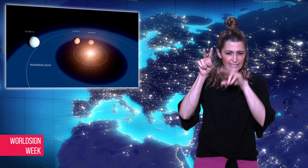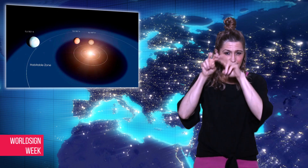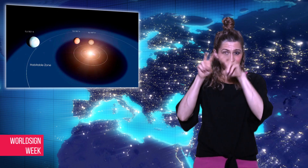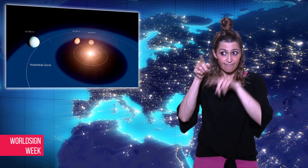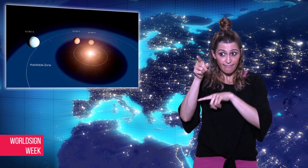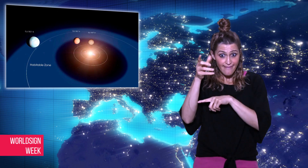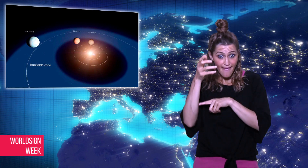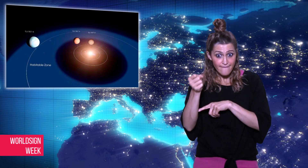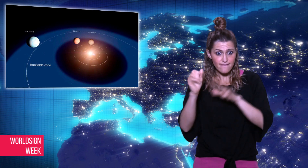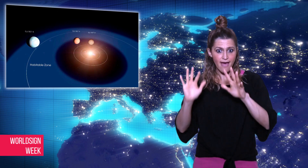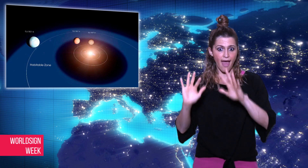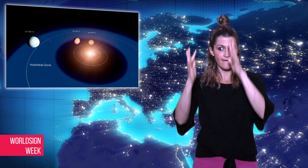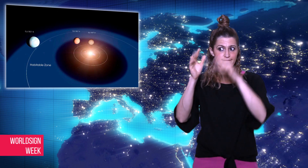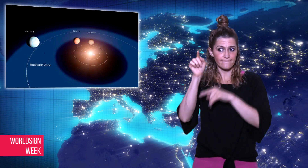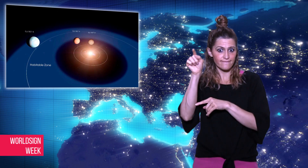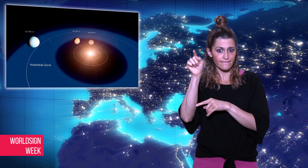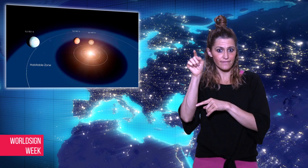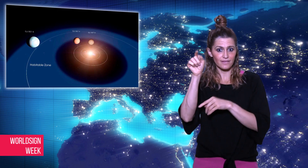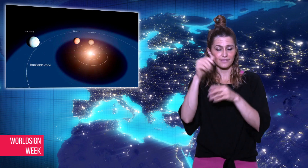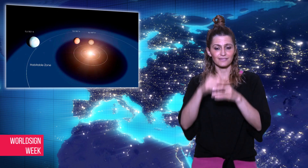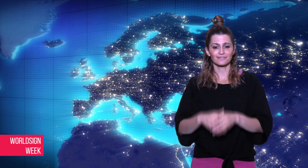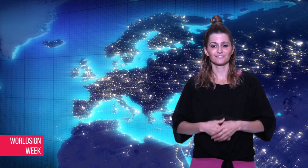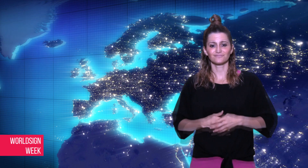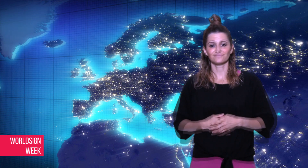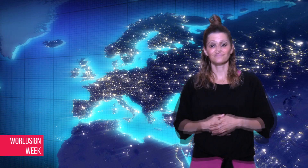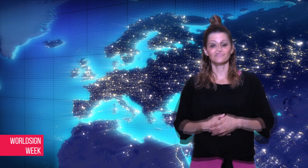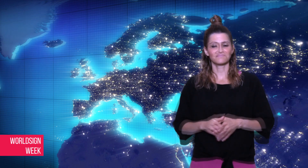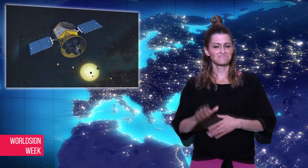to look for life.